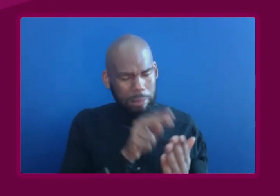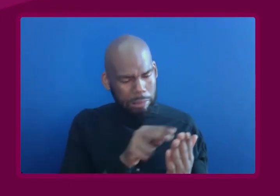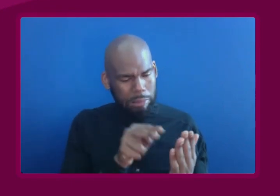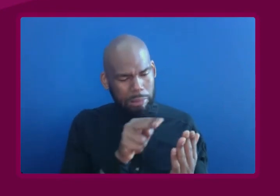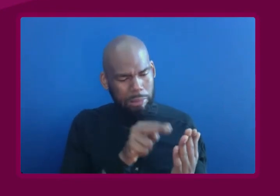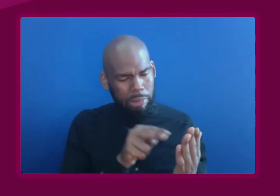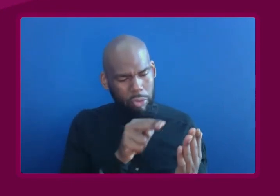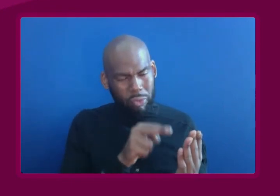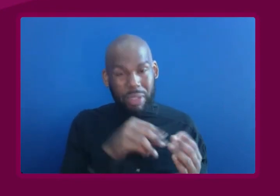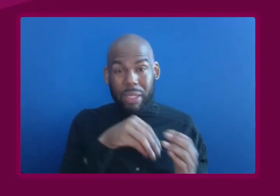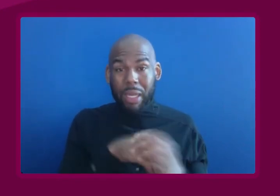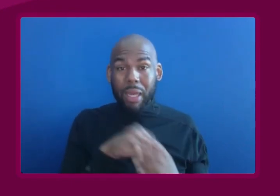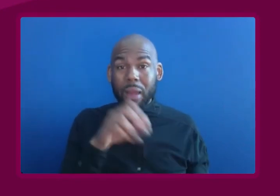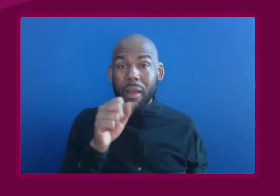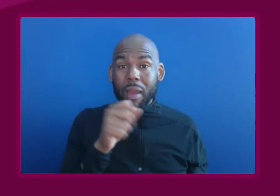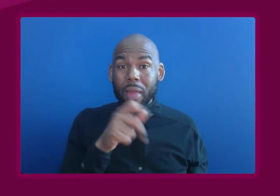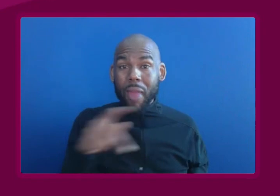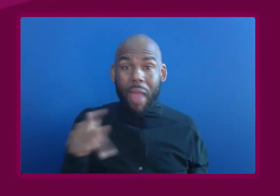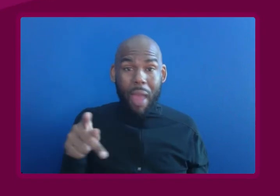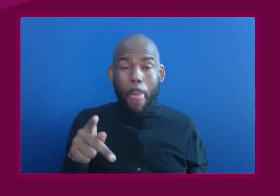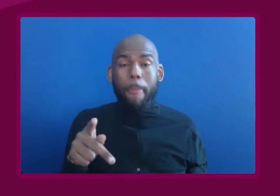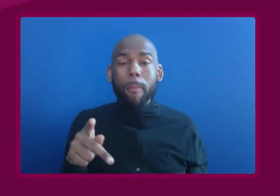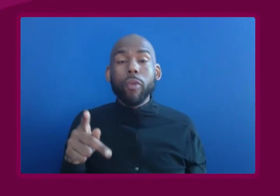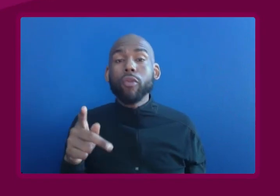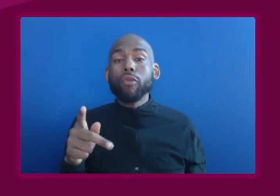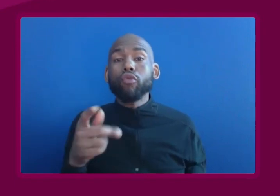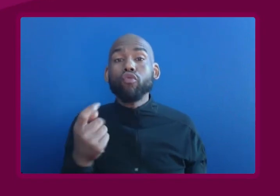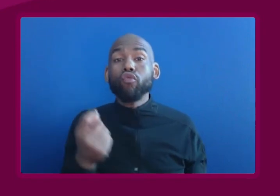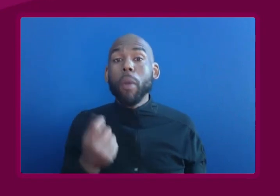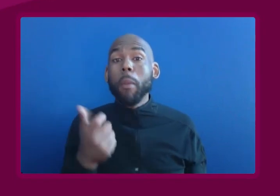Miguel Quiñones: And removing the barrier or simply adjusting